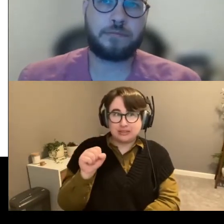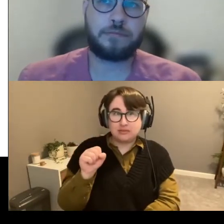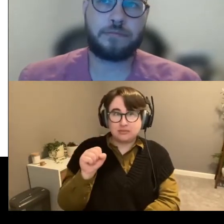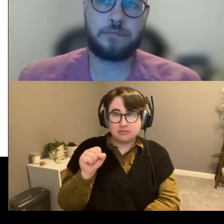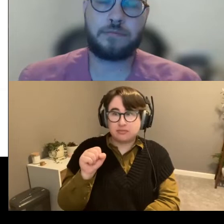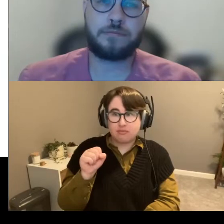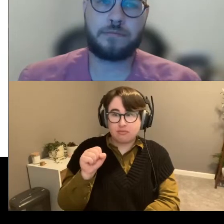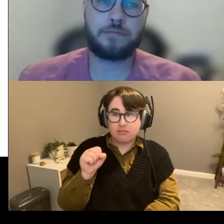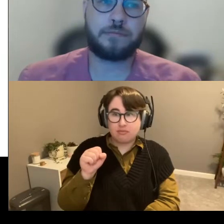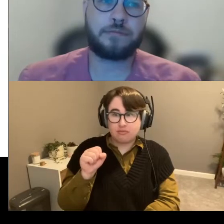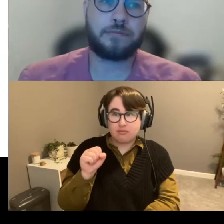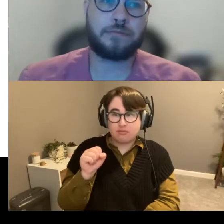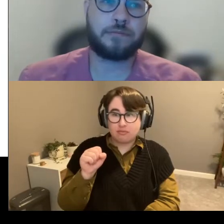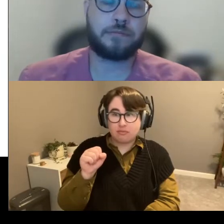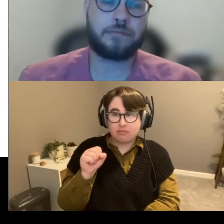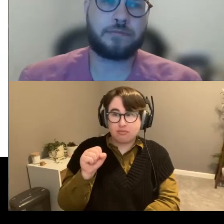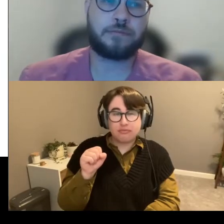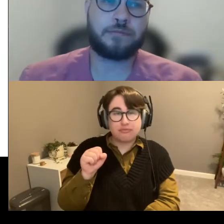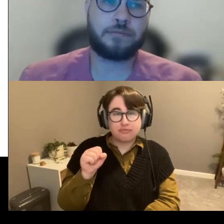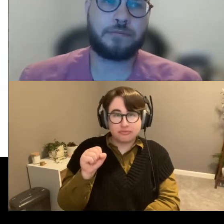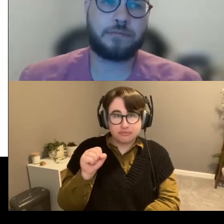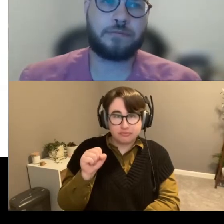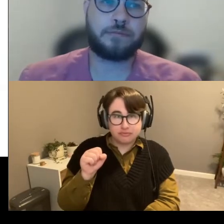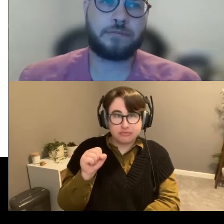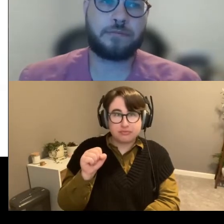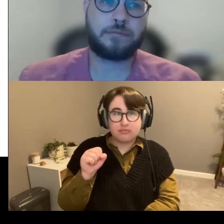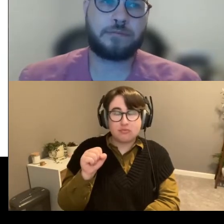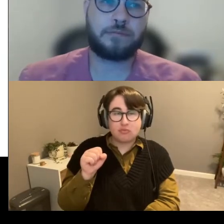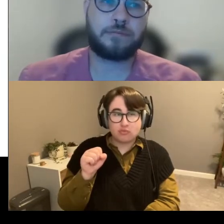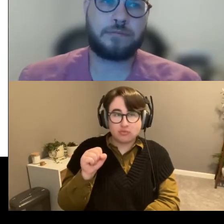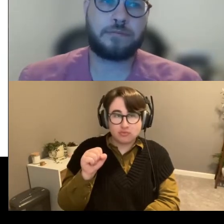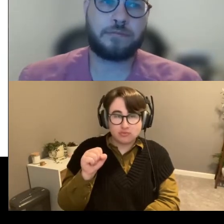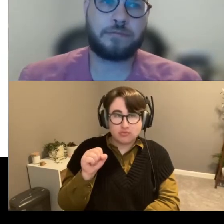if folks are not familiar with it, cover trauma